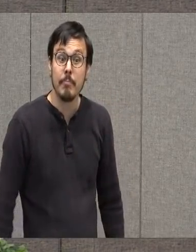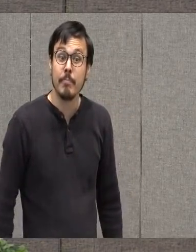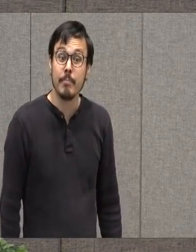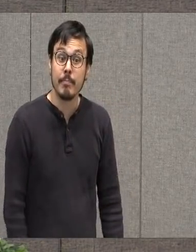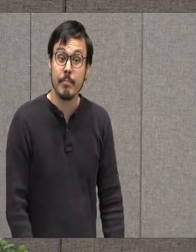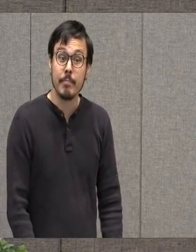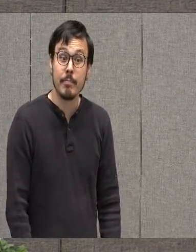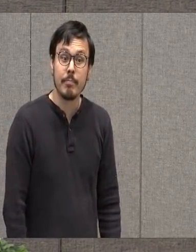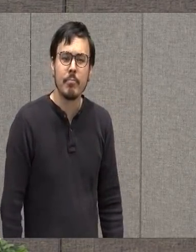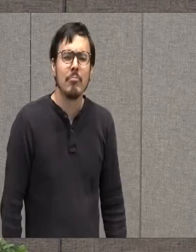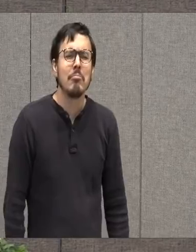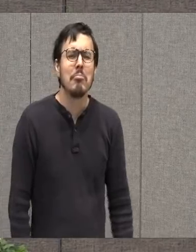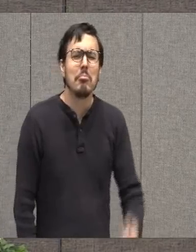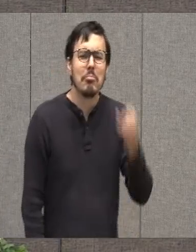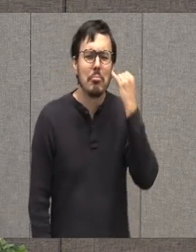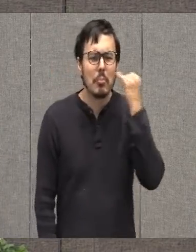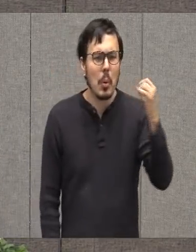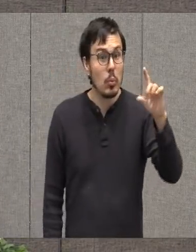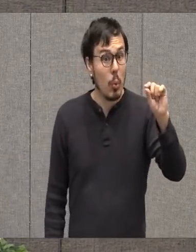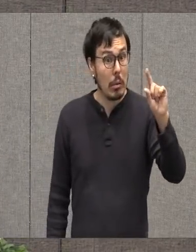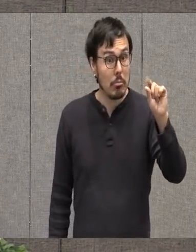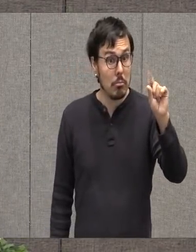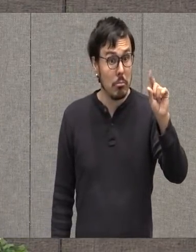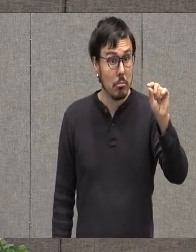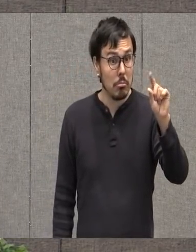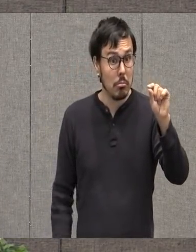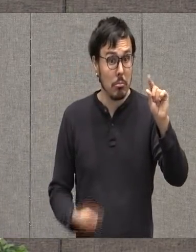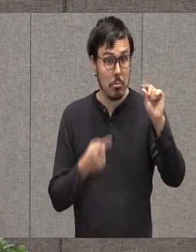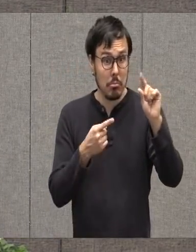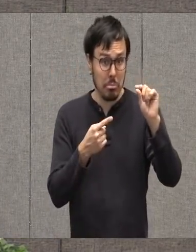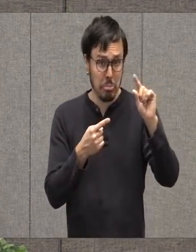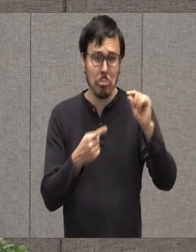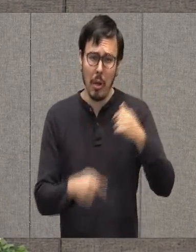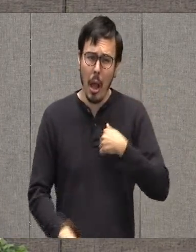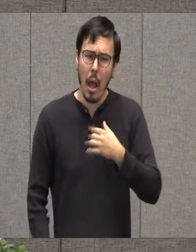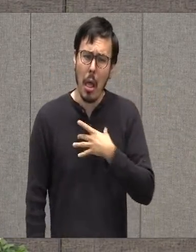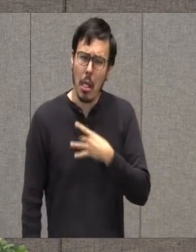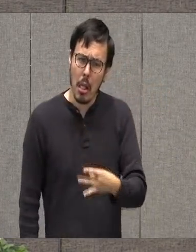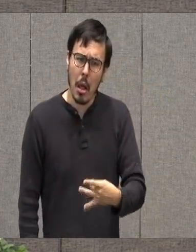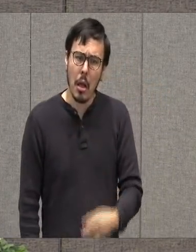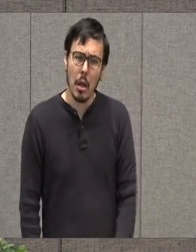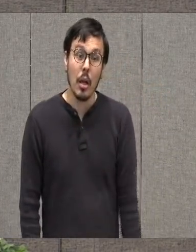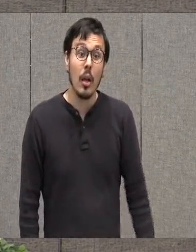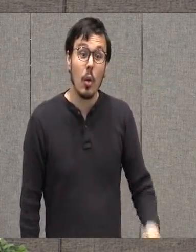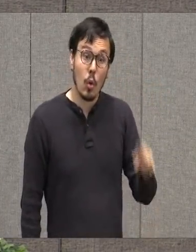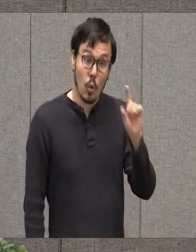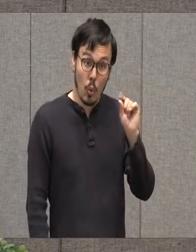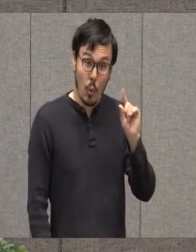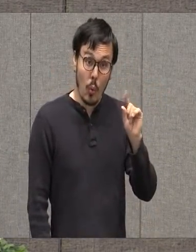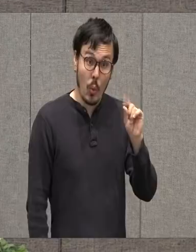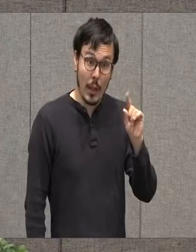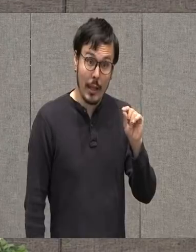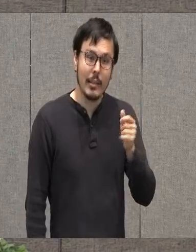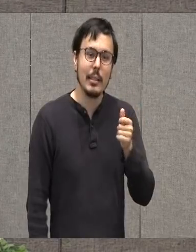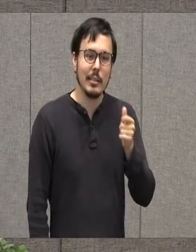How about 20? I like 20 because it's a nice even number.